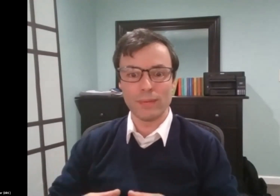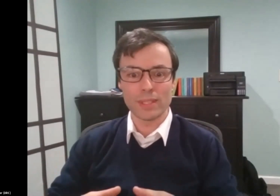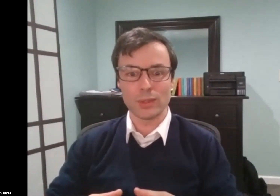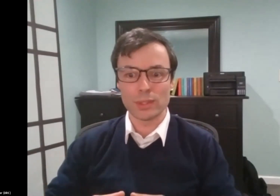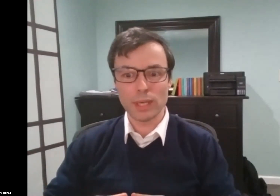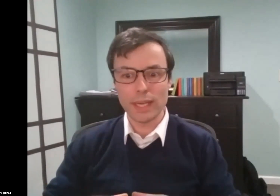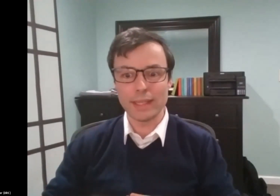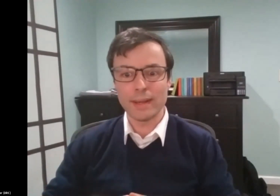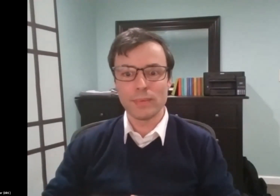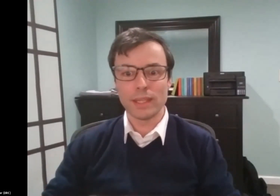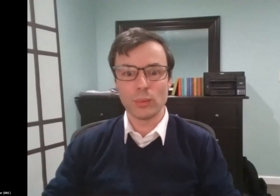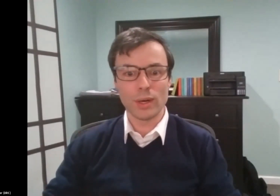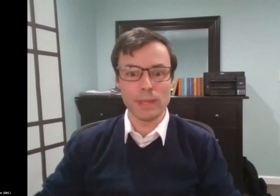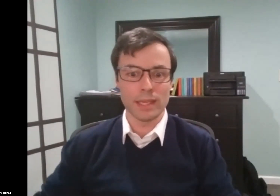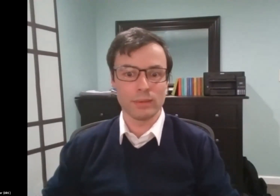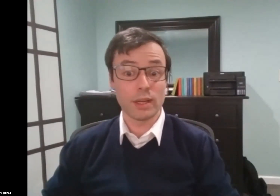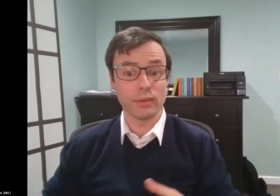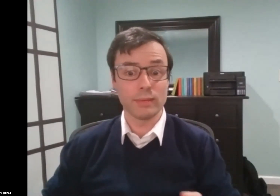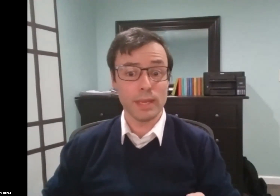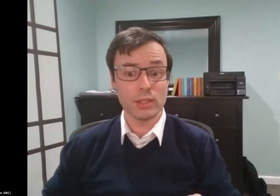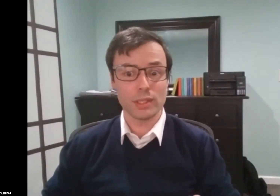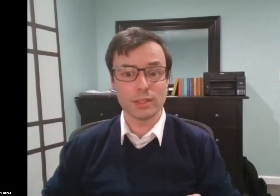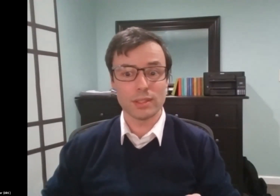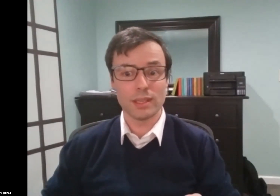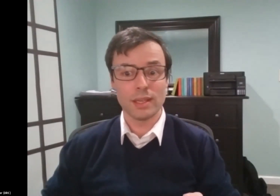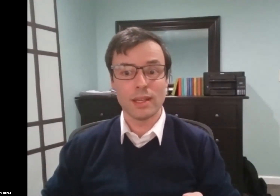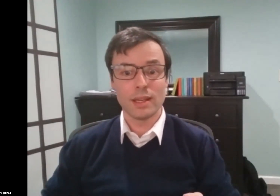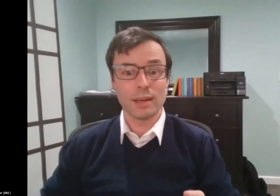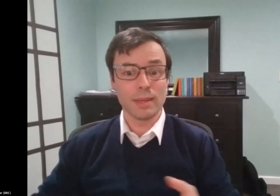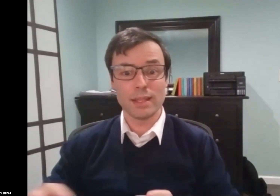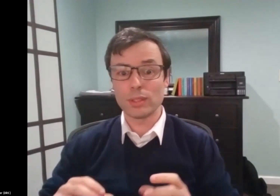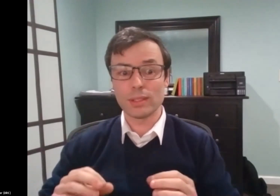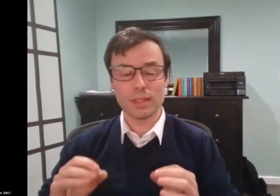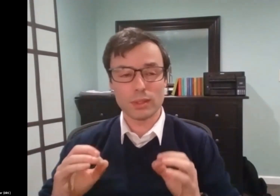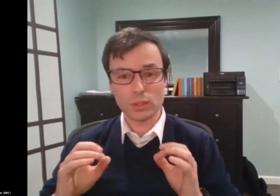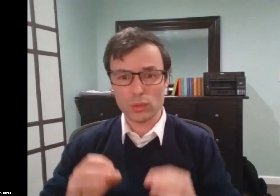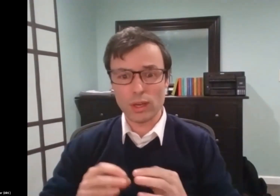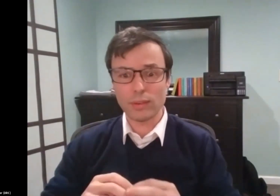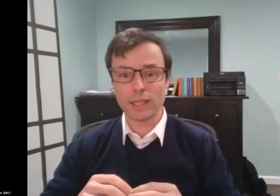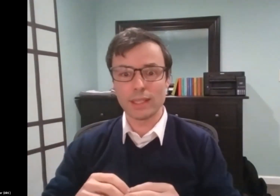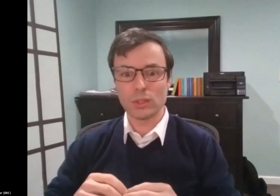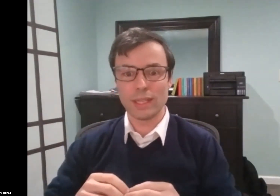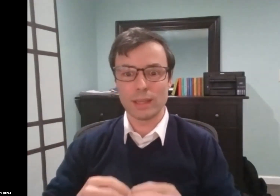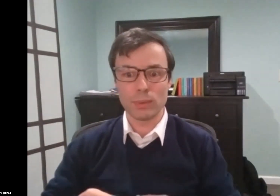persons are really one in the same and can be used interchangeably. Recognizing the vital role that visitors